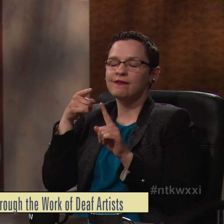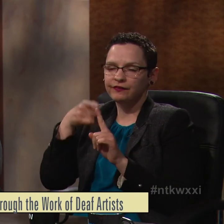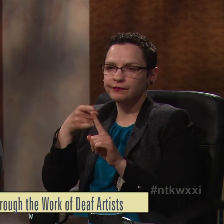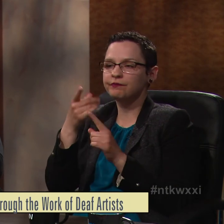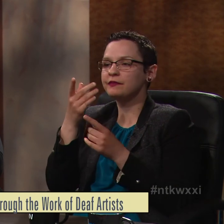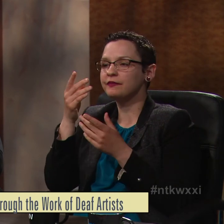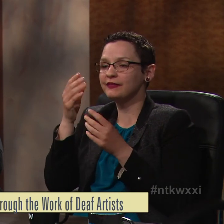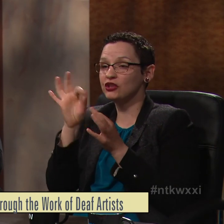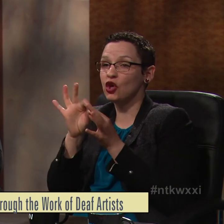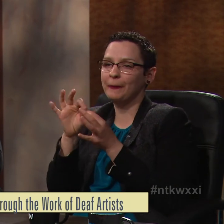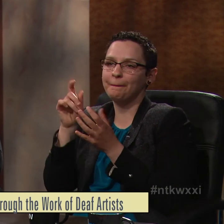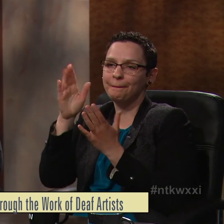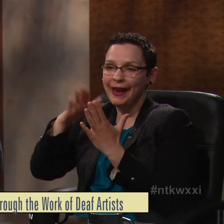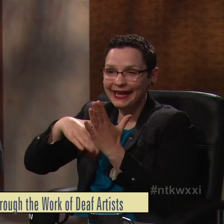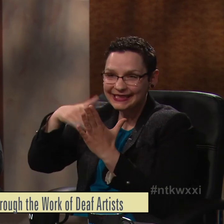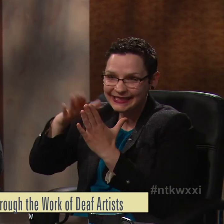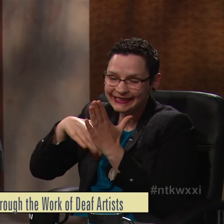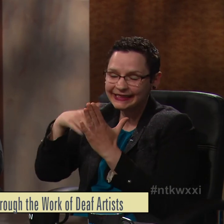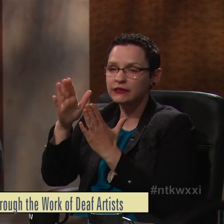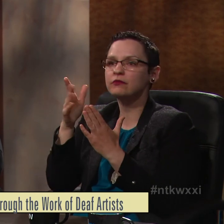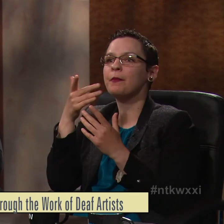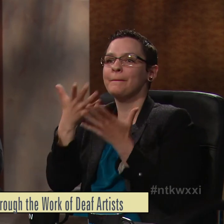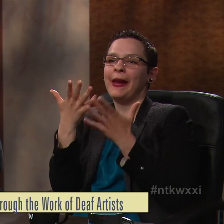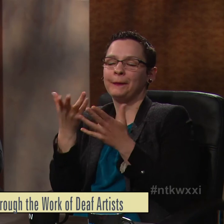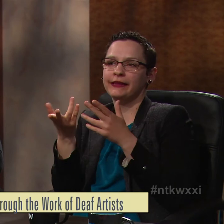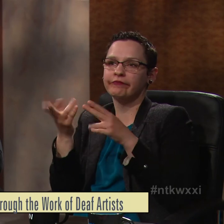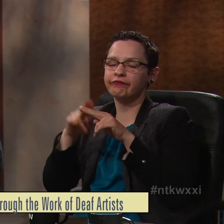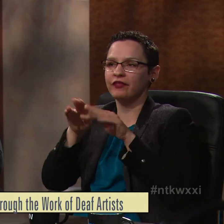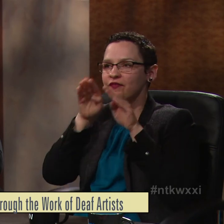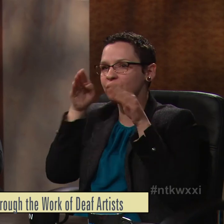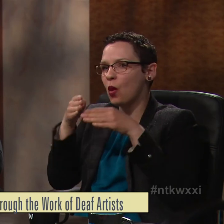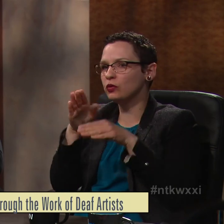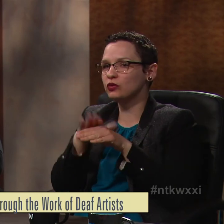OK WELL THERE ARE SPECIFIC THEMES FOR EXAMPLE WITH